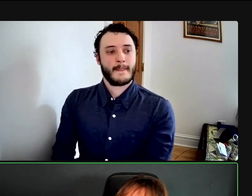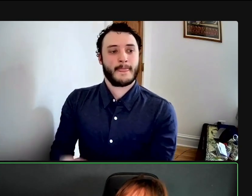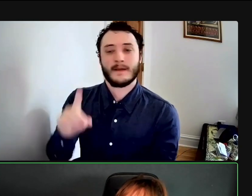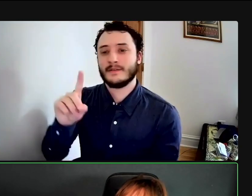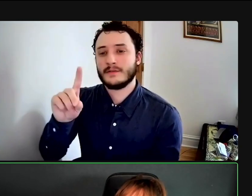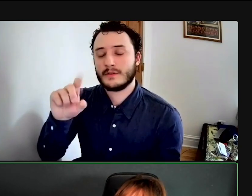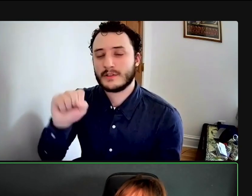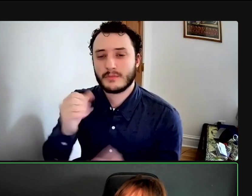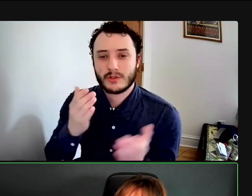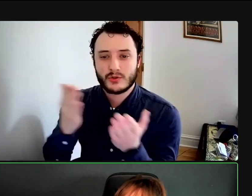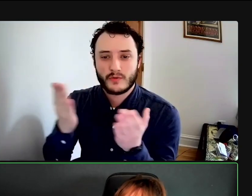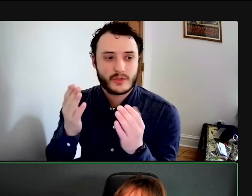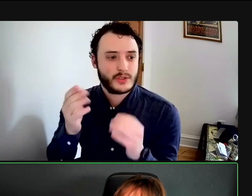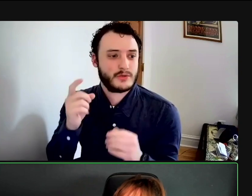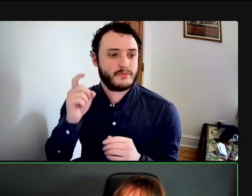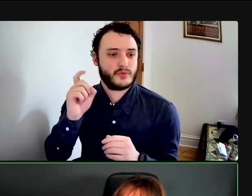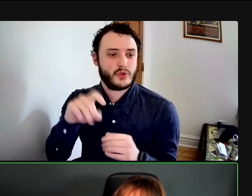and for campus events, specifically.